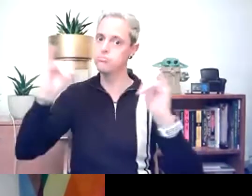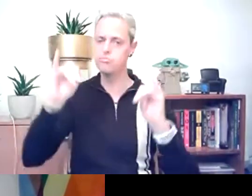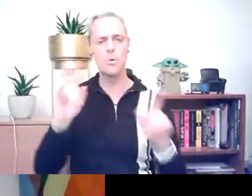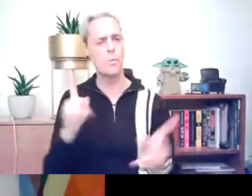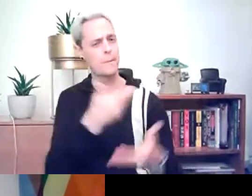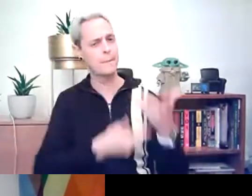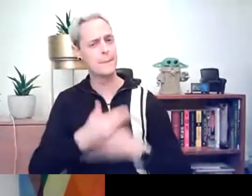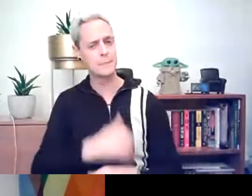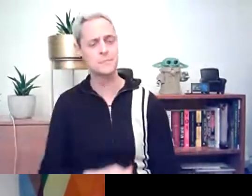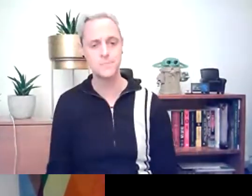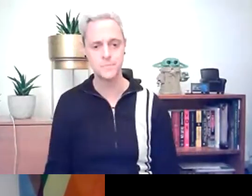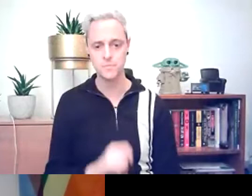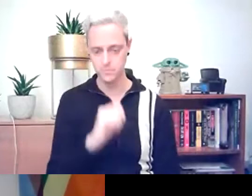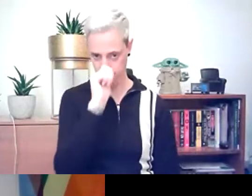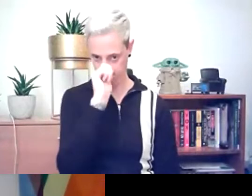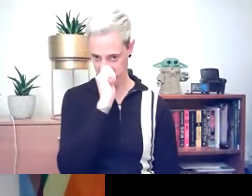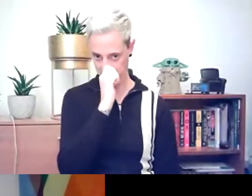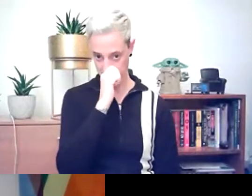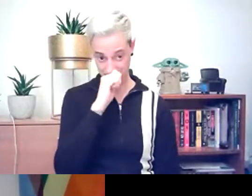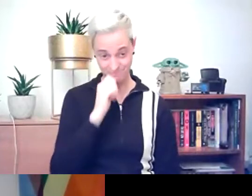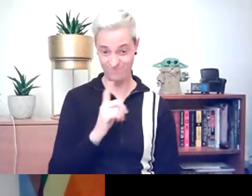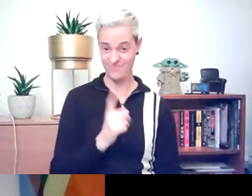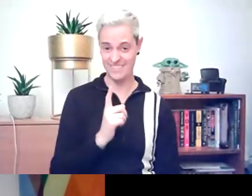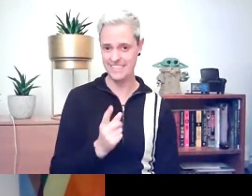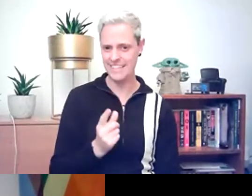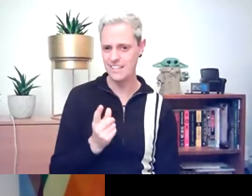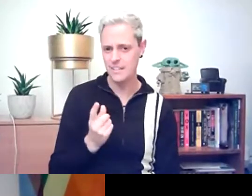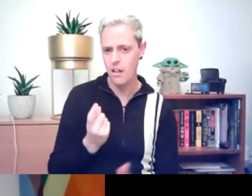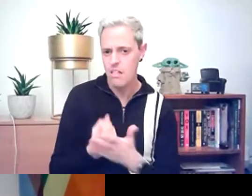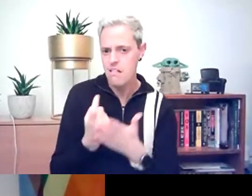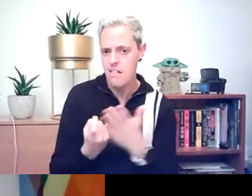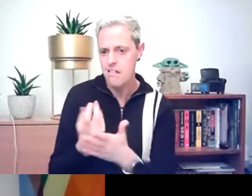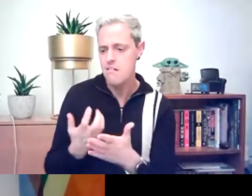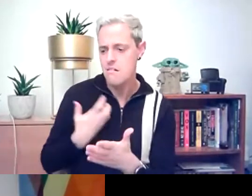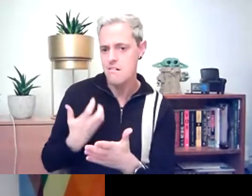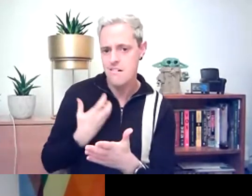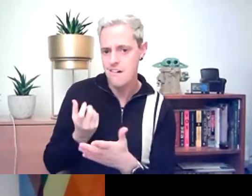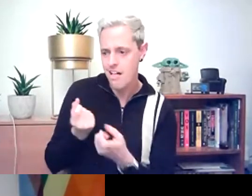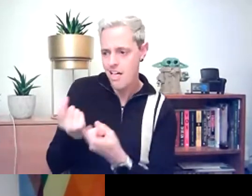hit the nail on the head really is the micro aggressions stuff because, you know, if someone